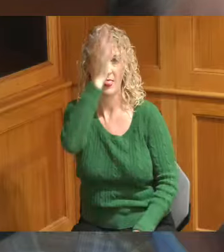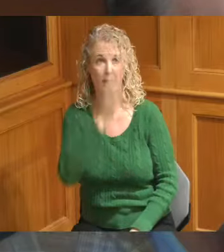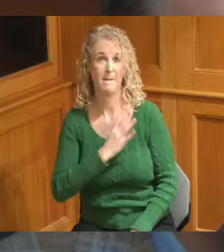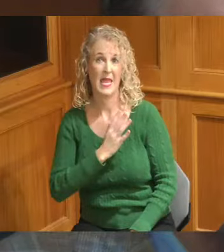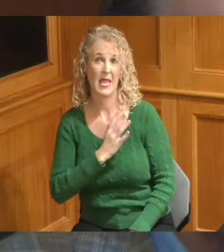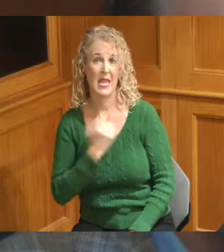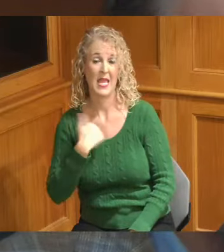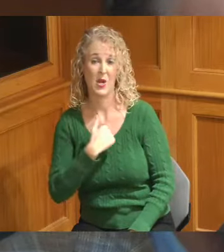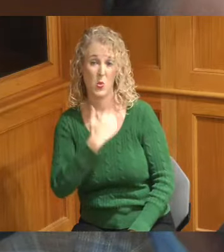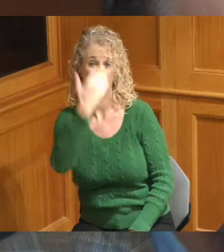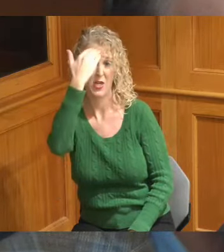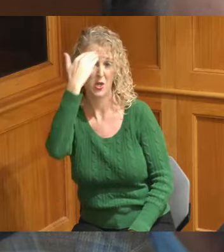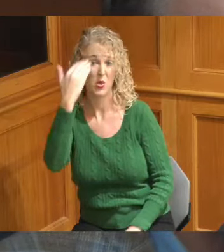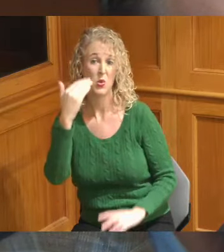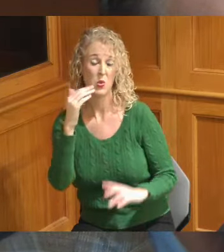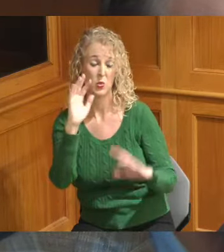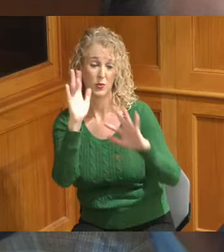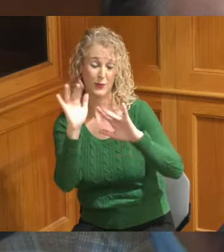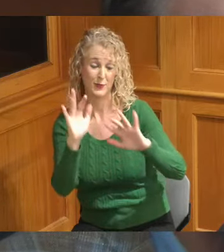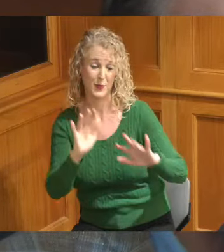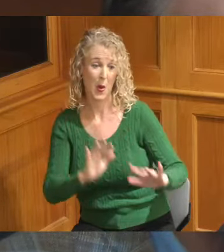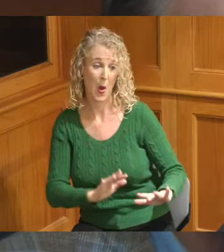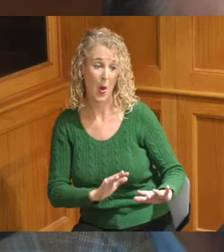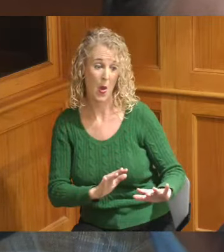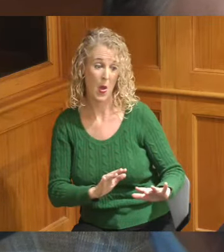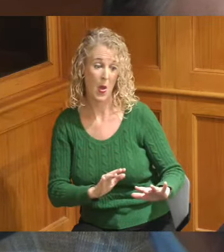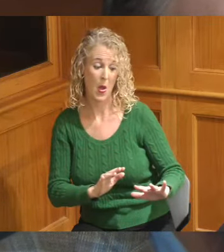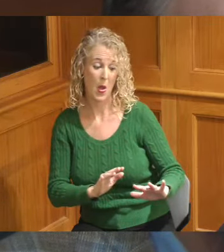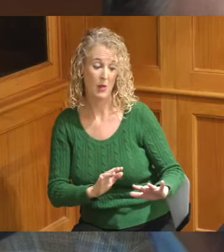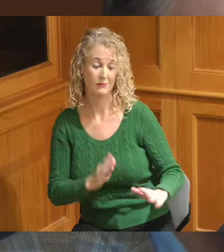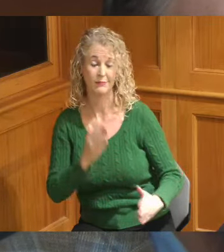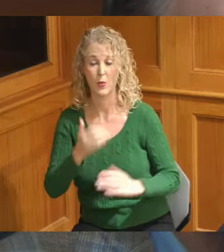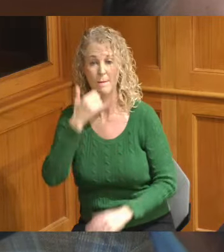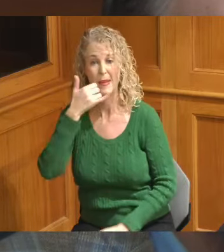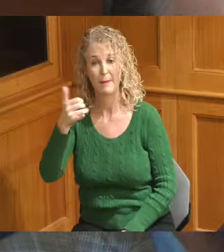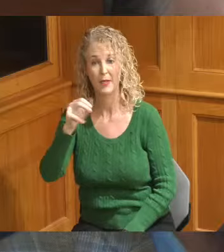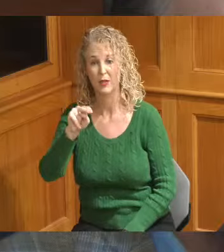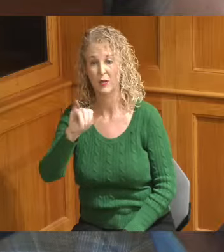it was going to start and stop or they could have caught Nick Crossley. He has all the information.